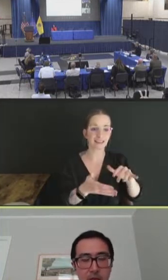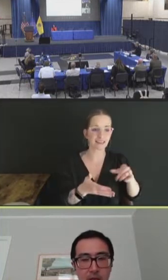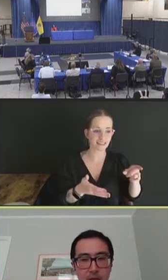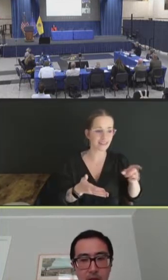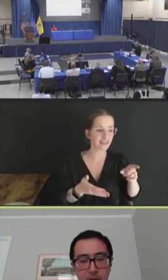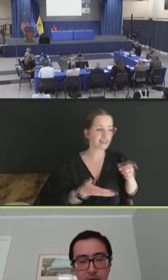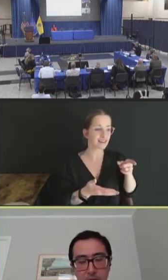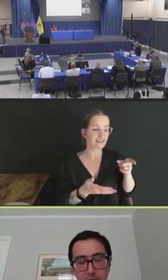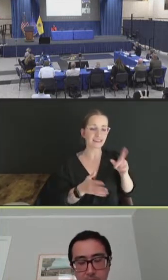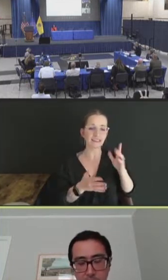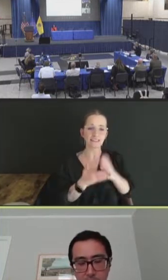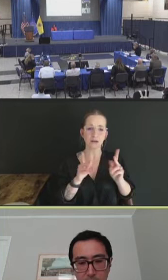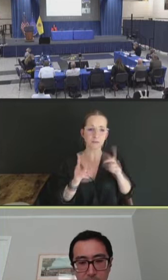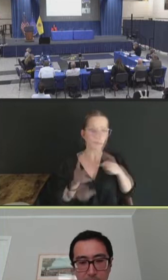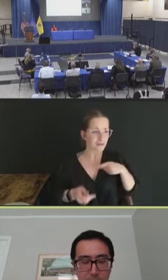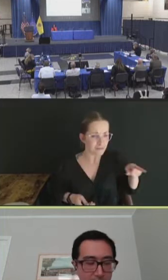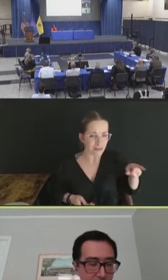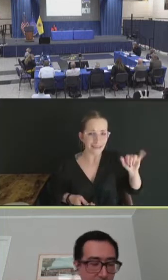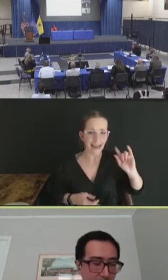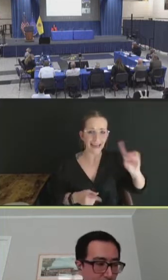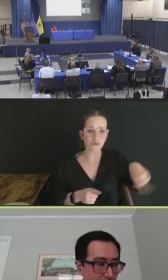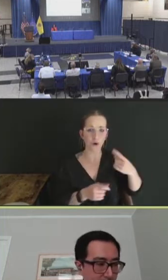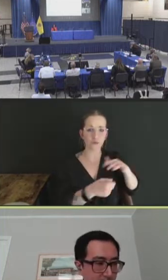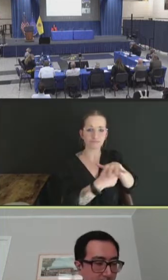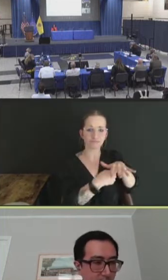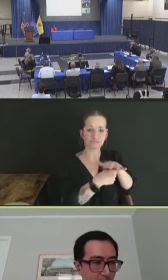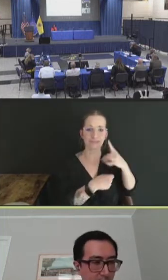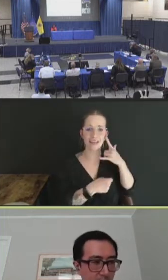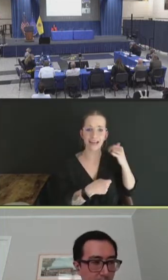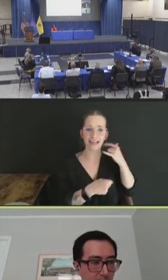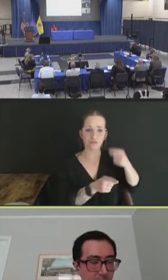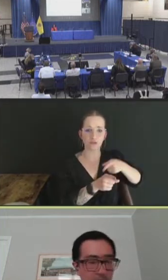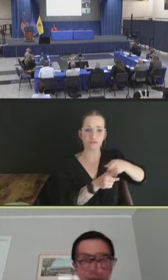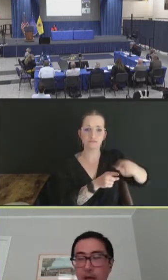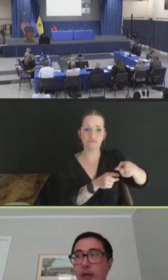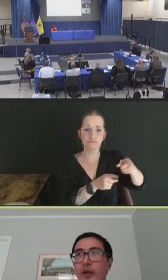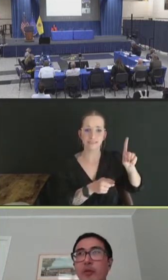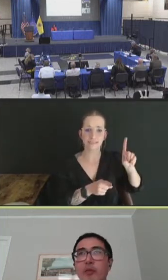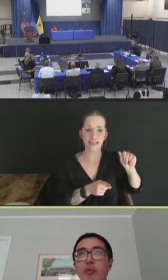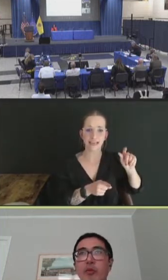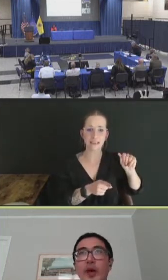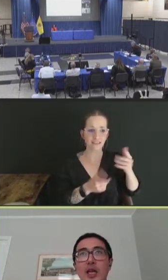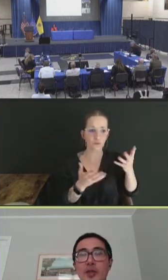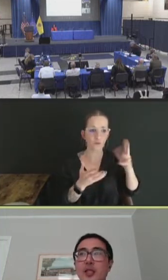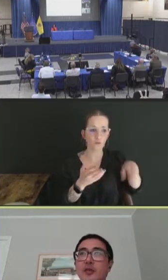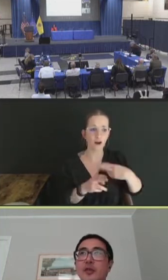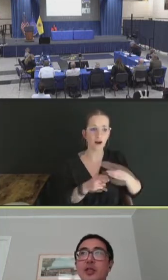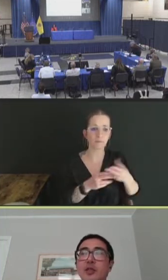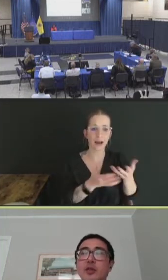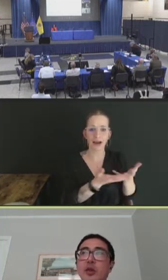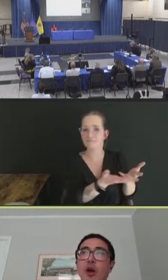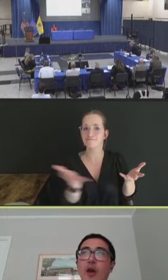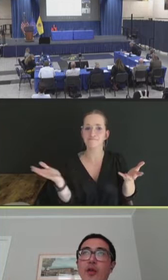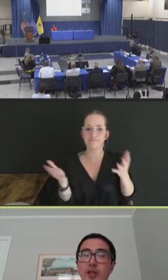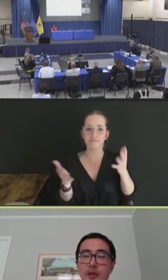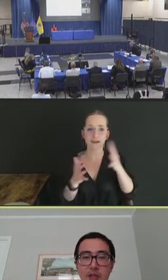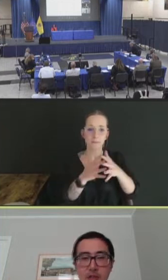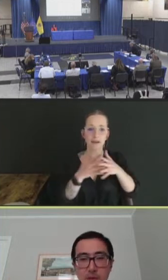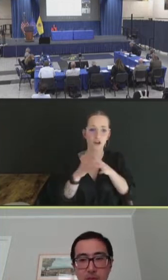And when I think about that question, you know, what I ask myself is are there differences in